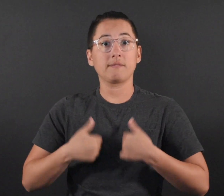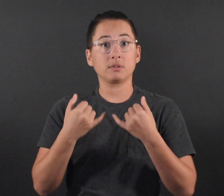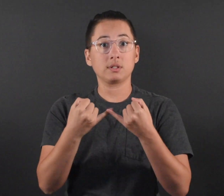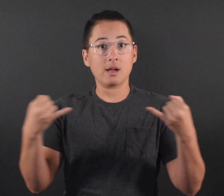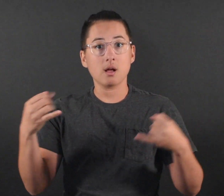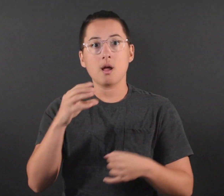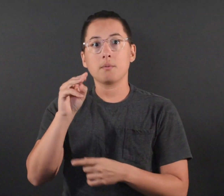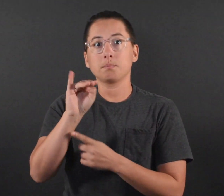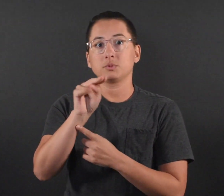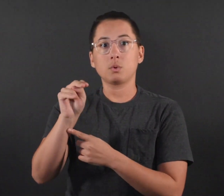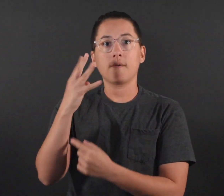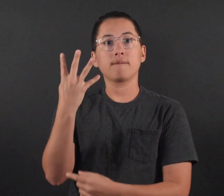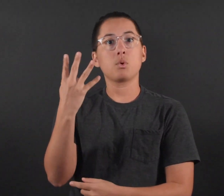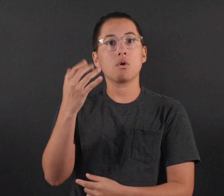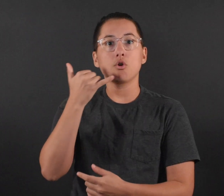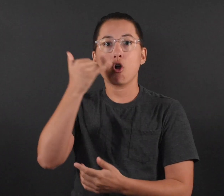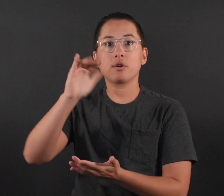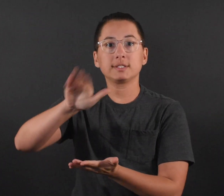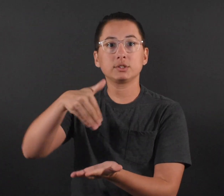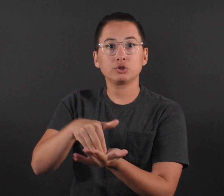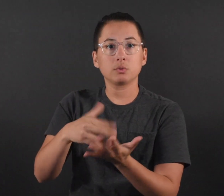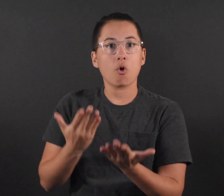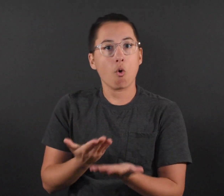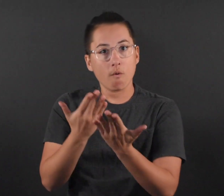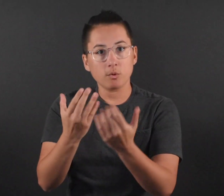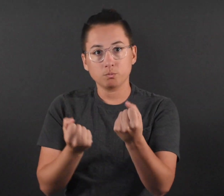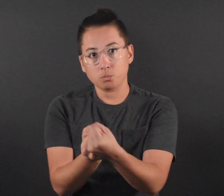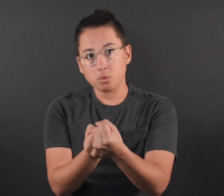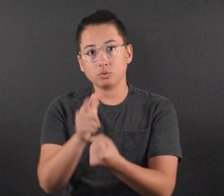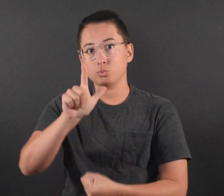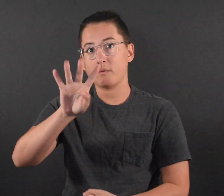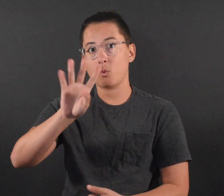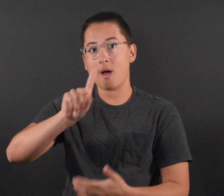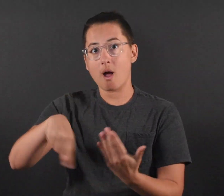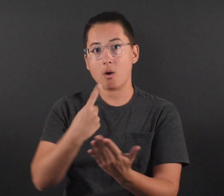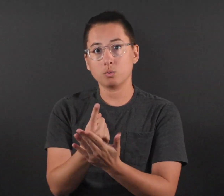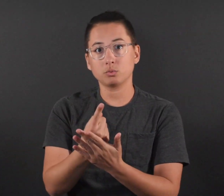The 988 Suicide & Crisis Lifeline and Minnesota’s four call centers offer